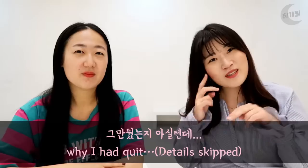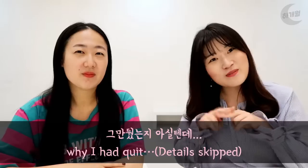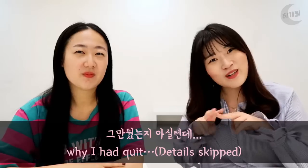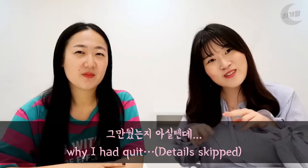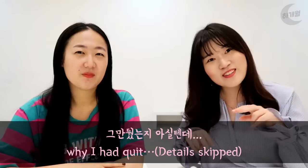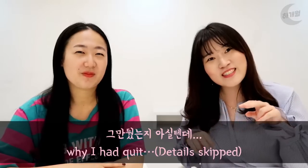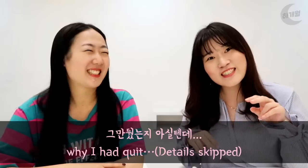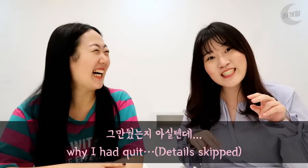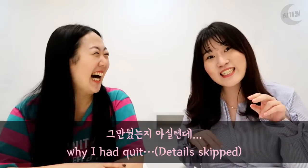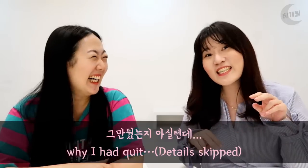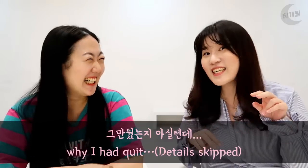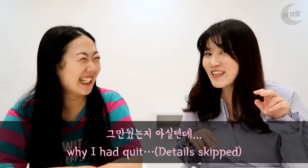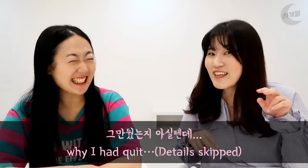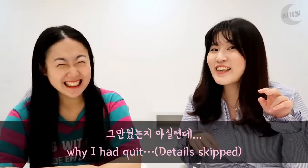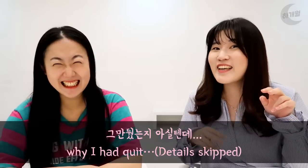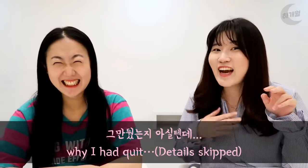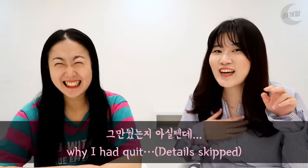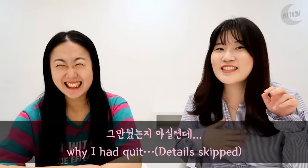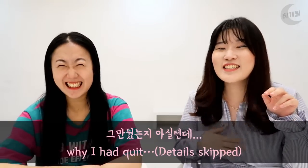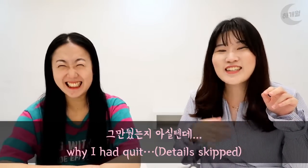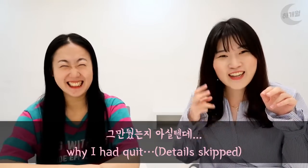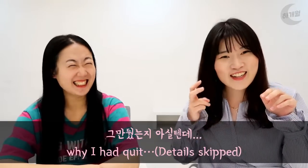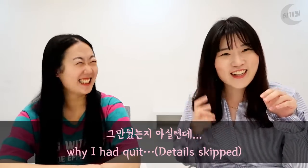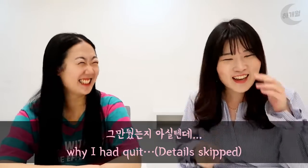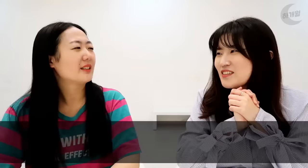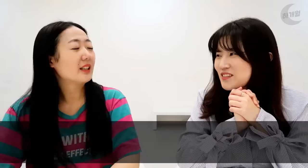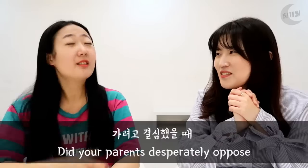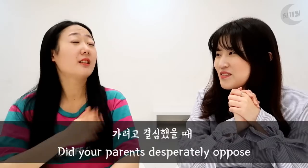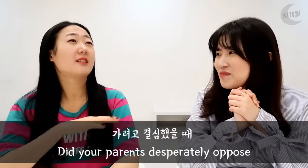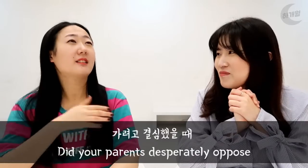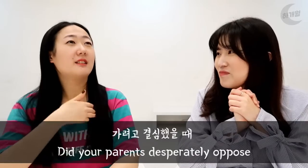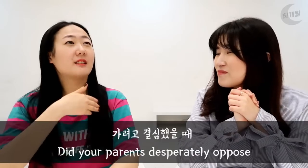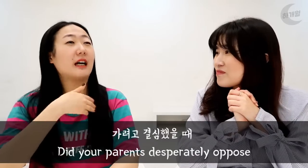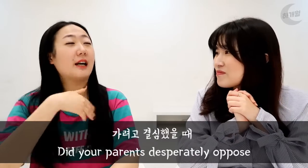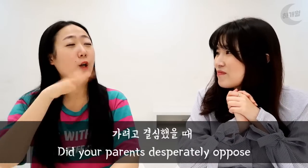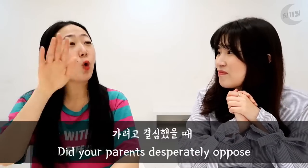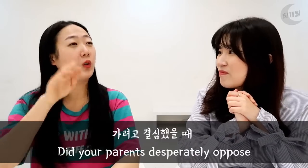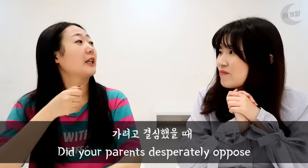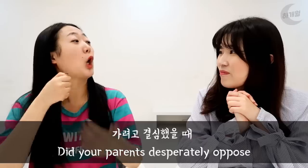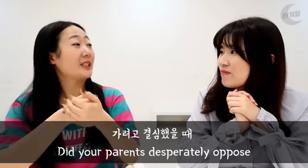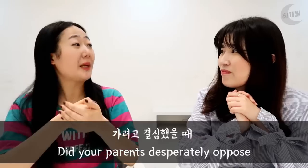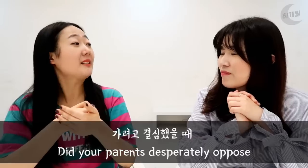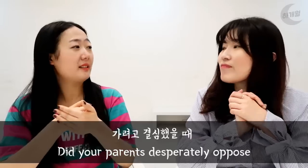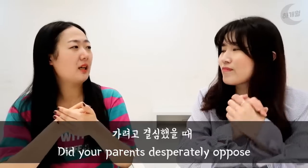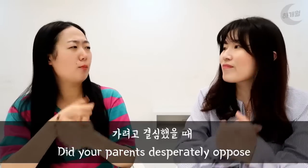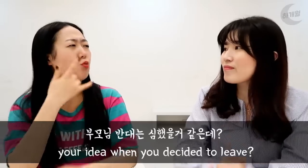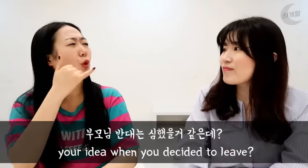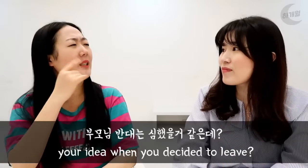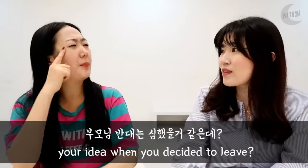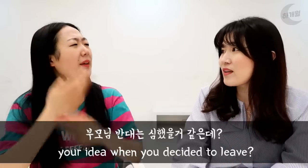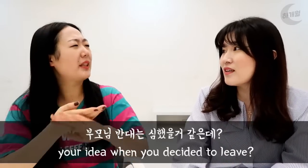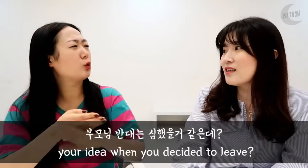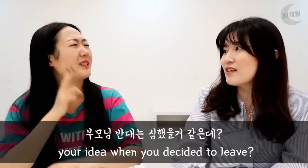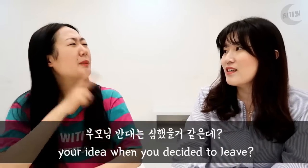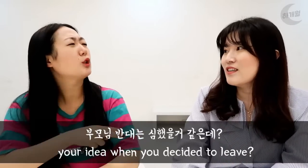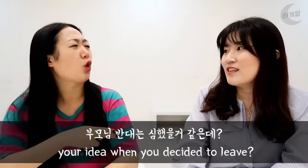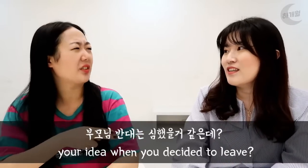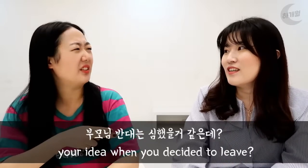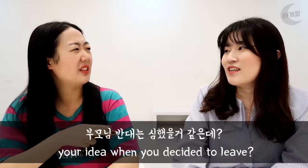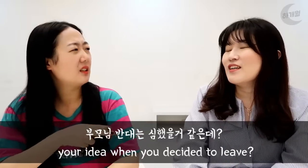why I had quit… (Details skipped) Did your parents desperately oppose your idea when you decided to leave?